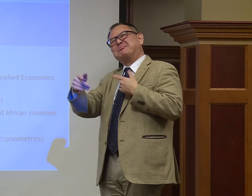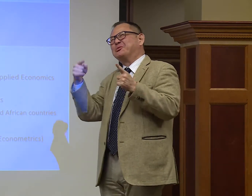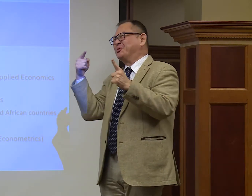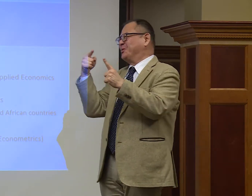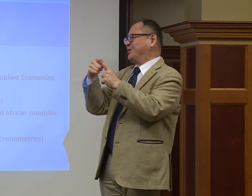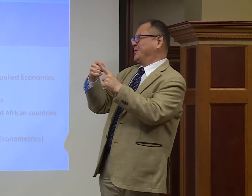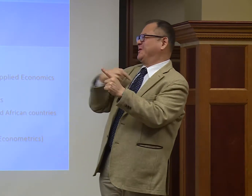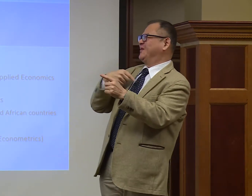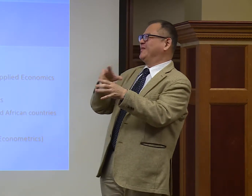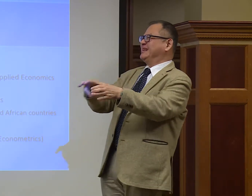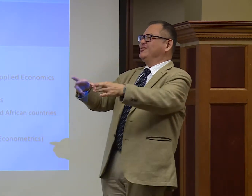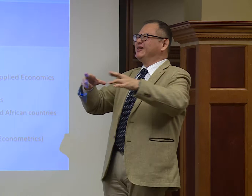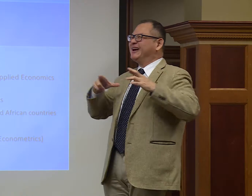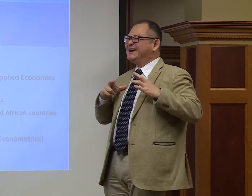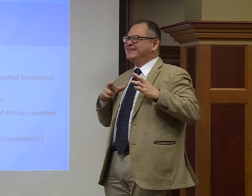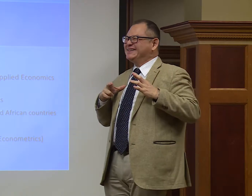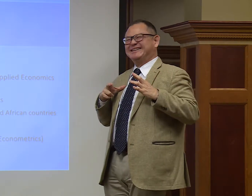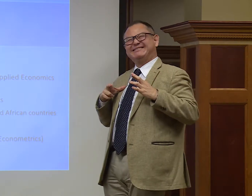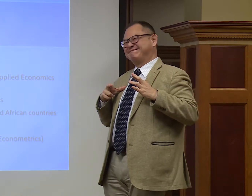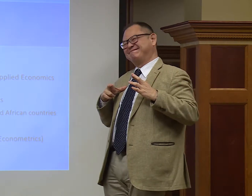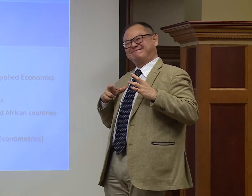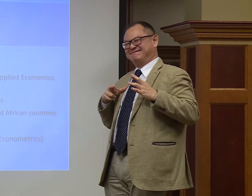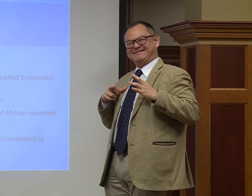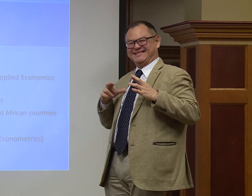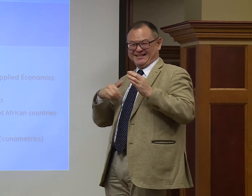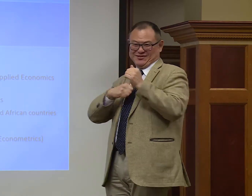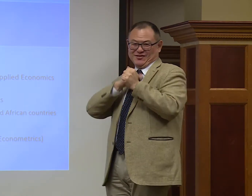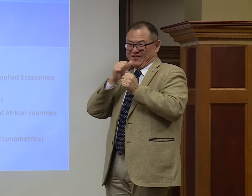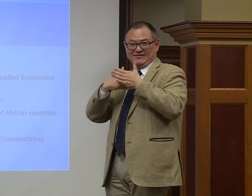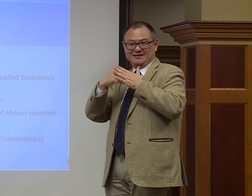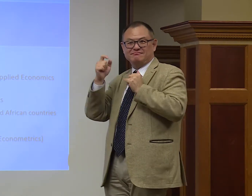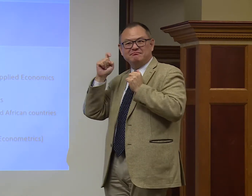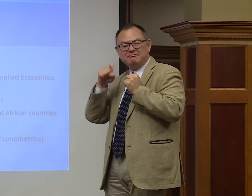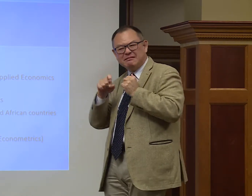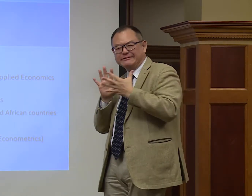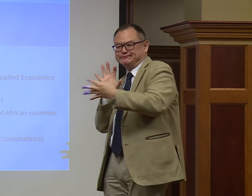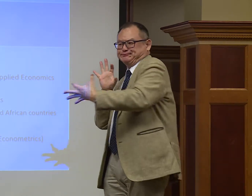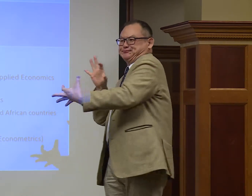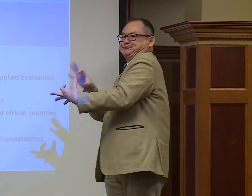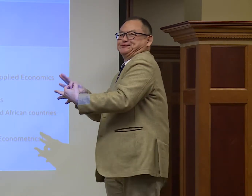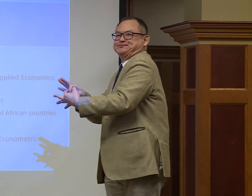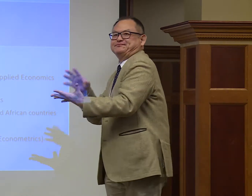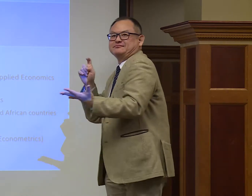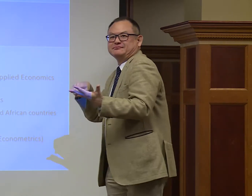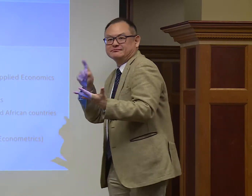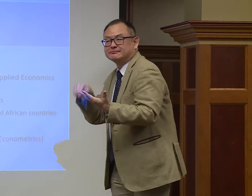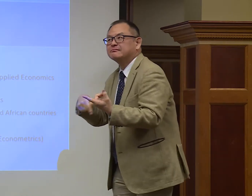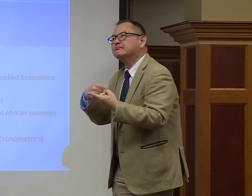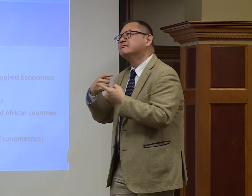and I thought, I'm going to reach retirement at some point and I want to feel like I'm connected to my work.